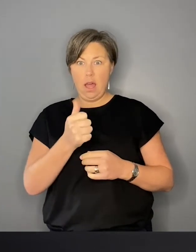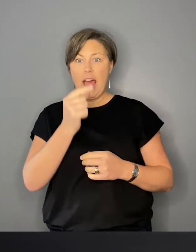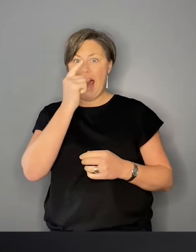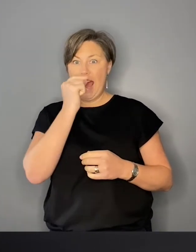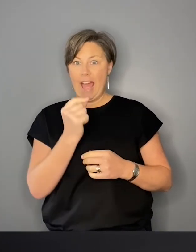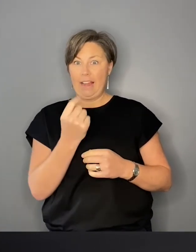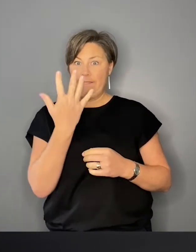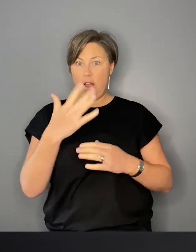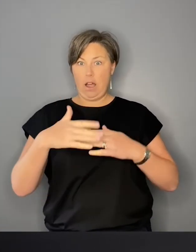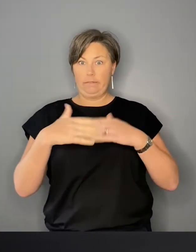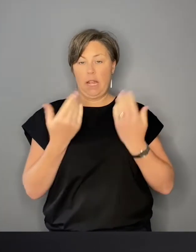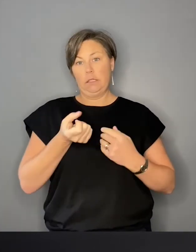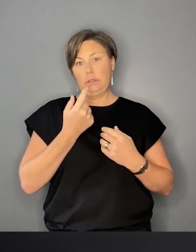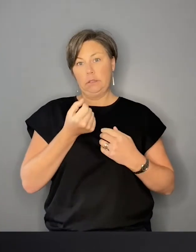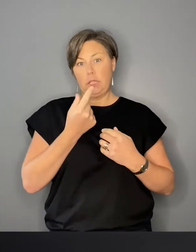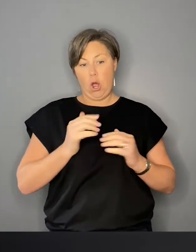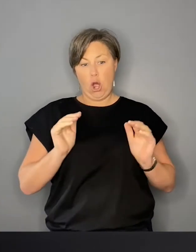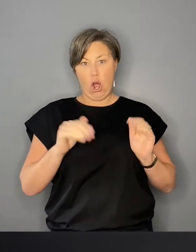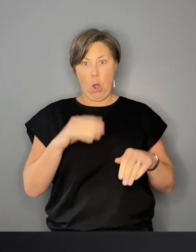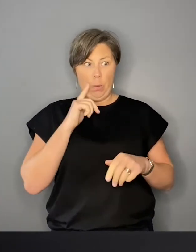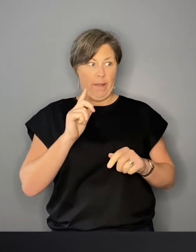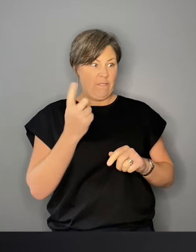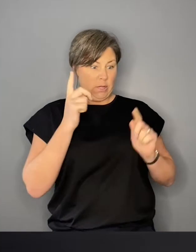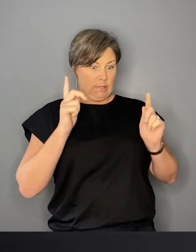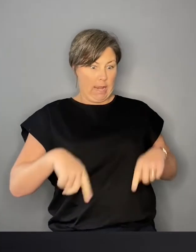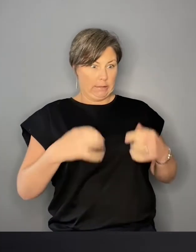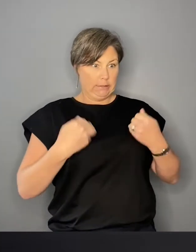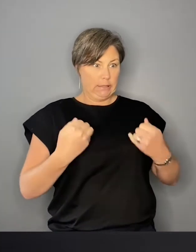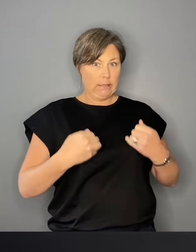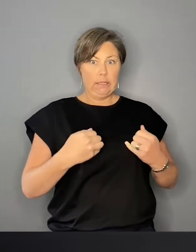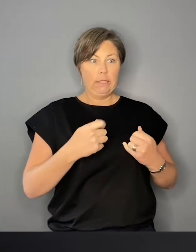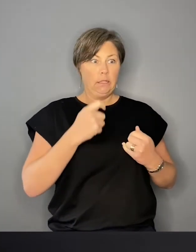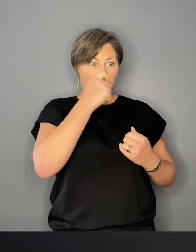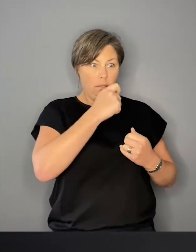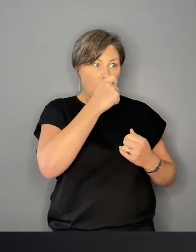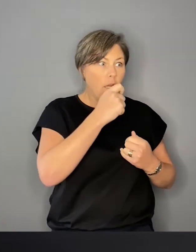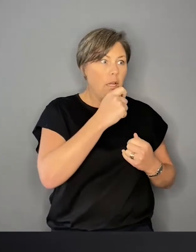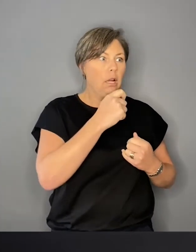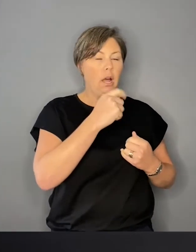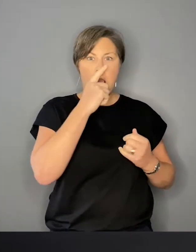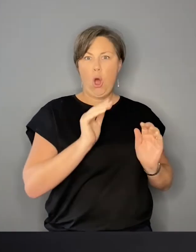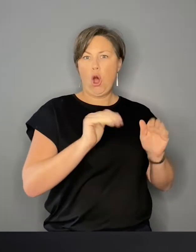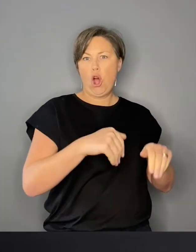is that you can take a five-day course at home as soon as symptoms appear and you test positive without needing to go to hospital for inpatient care.